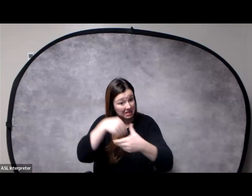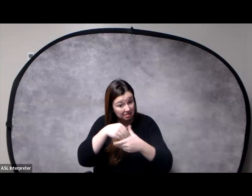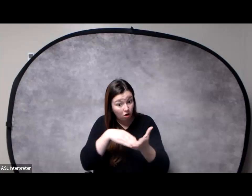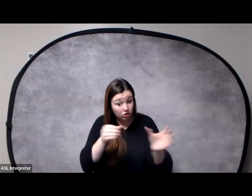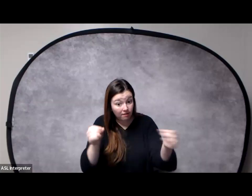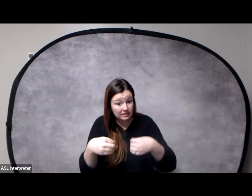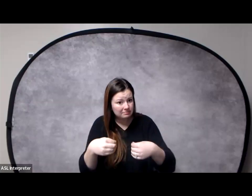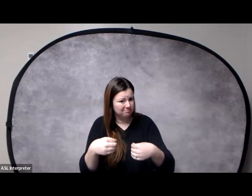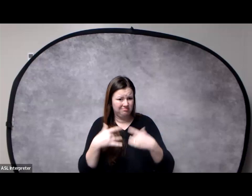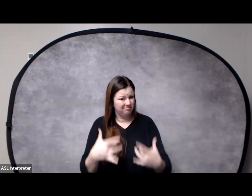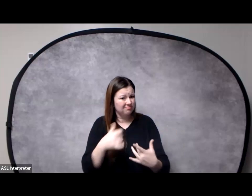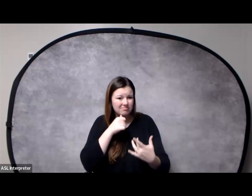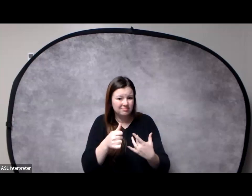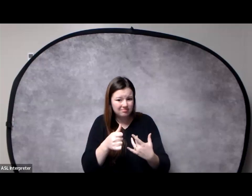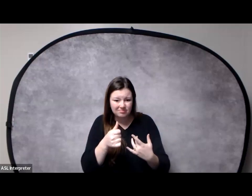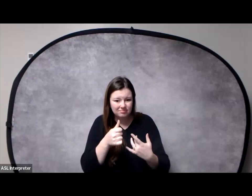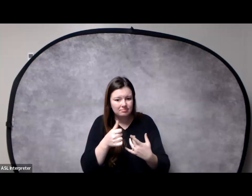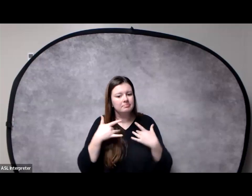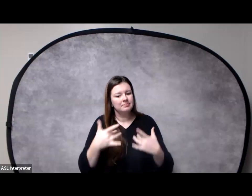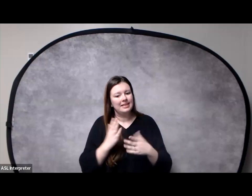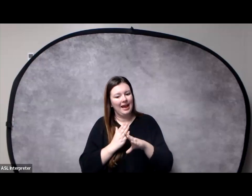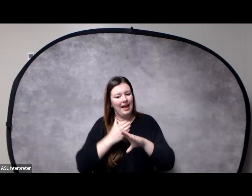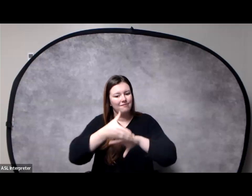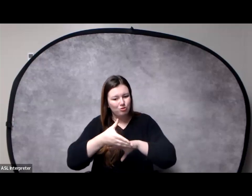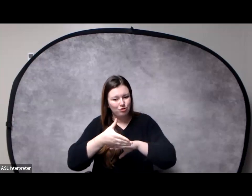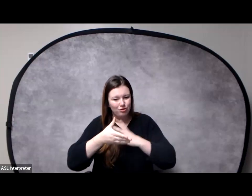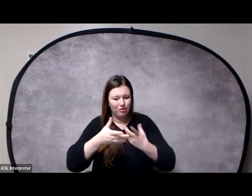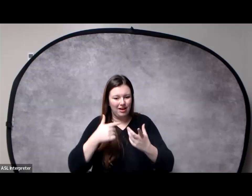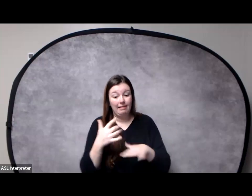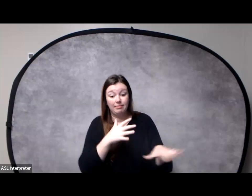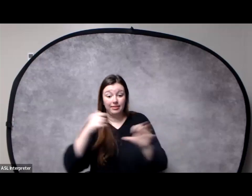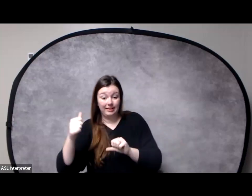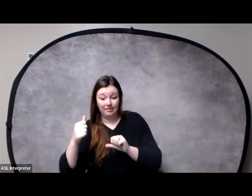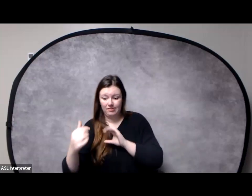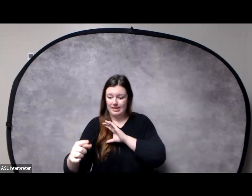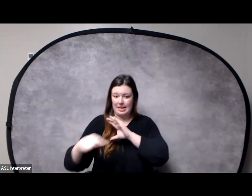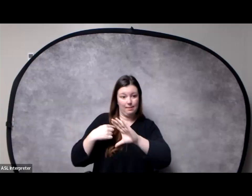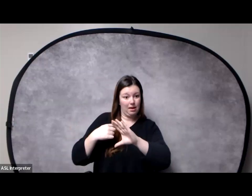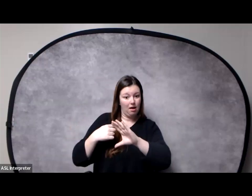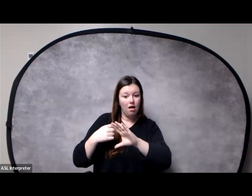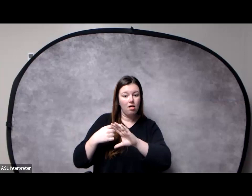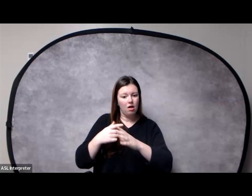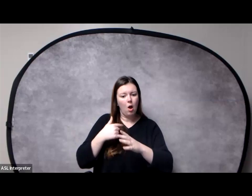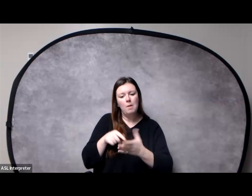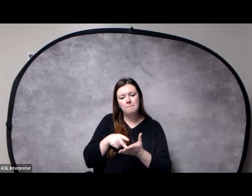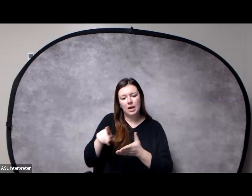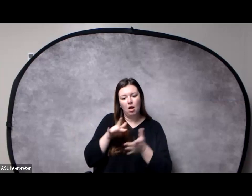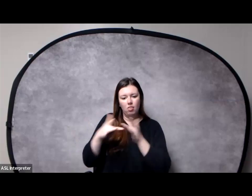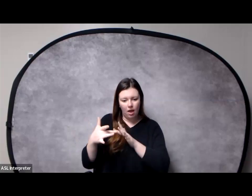I know there are numerous mobile apps to, you know, view your health chart to make those payments.